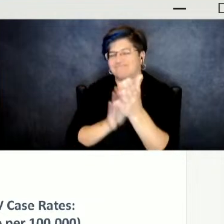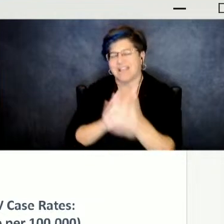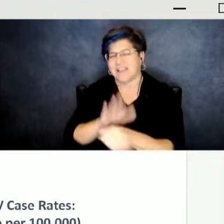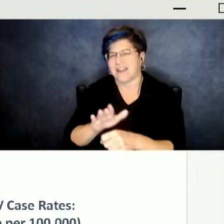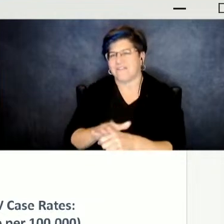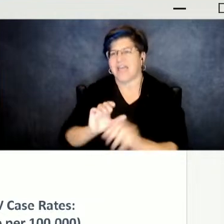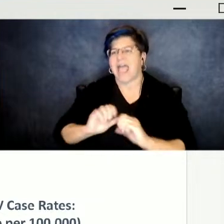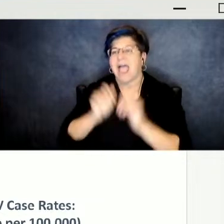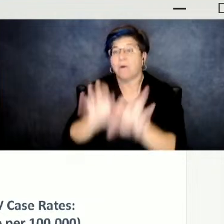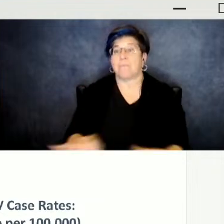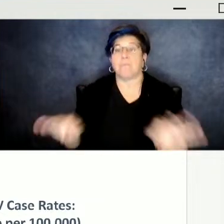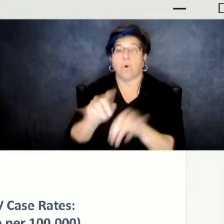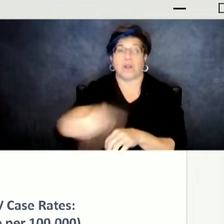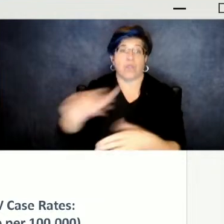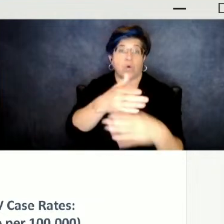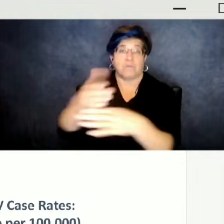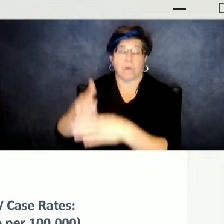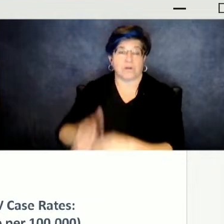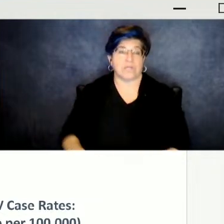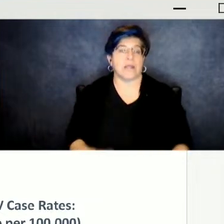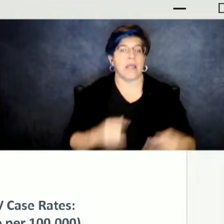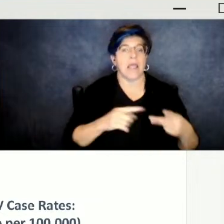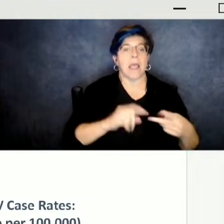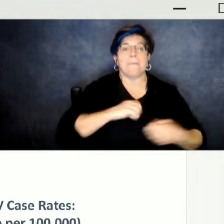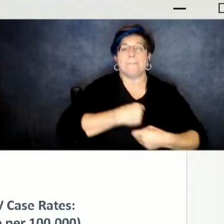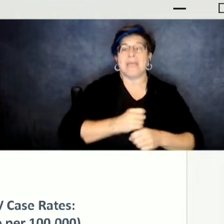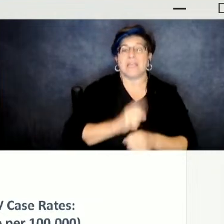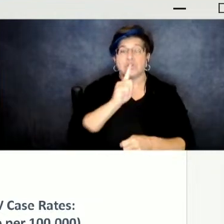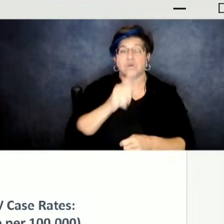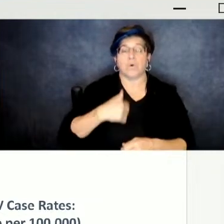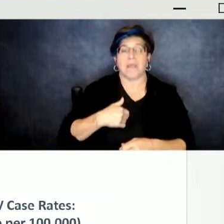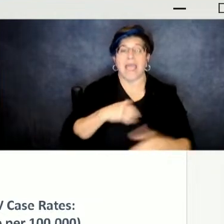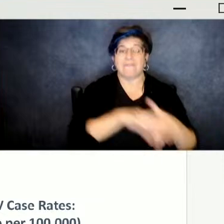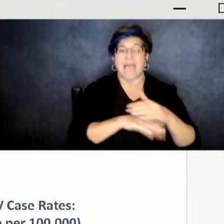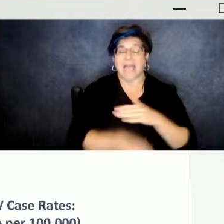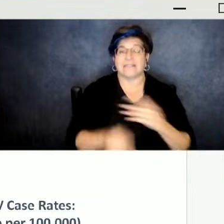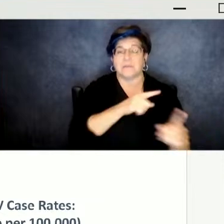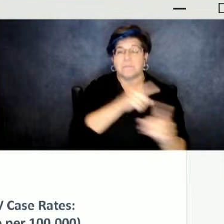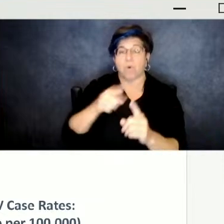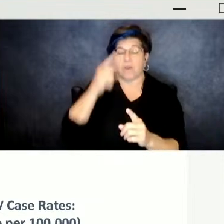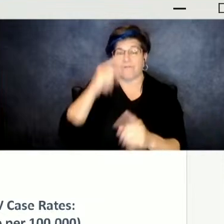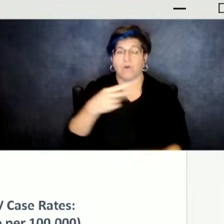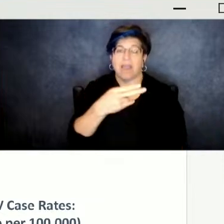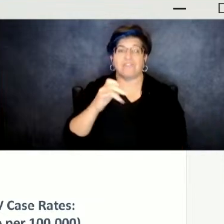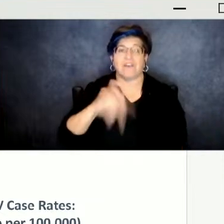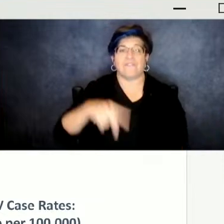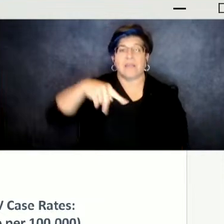AVAILABLE AND I CAN'T SPEAK ENOUGH ABOUT HOW CRITICAL THOSE